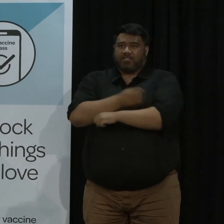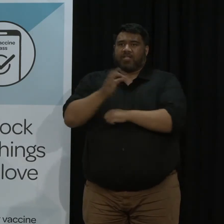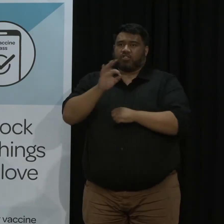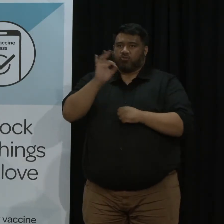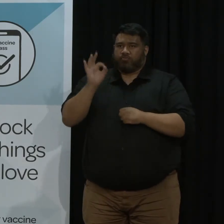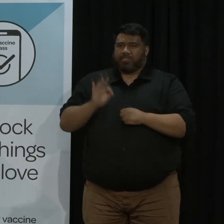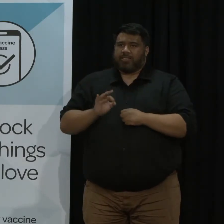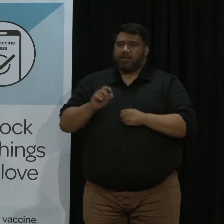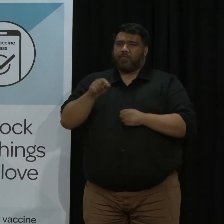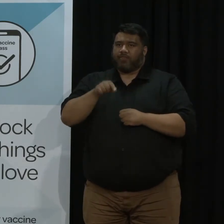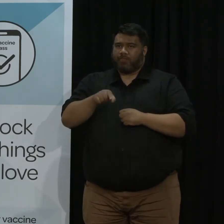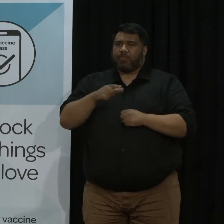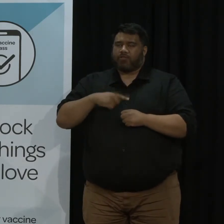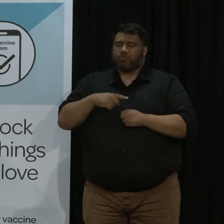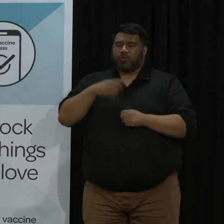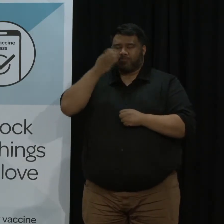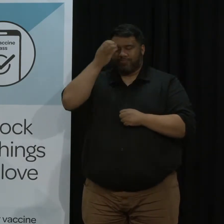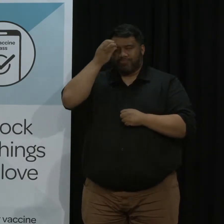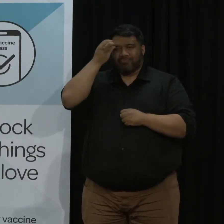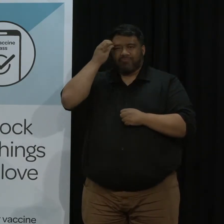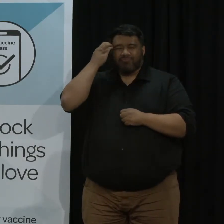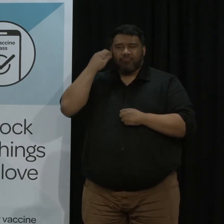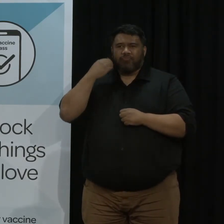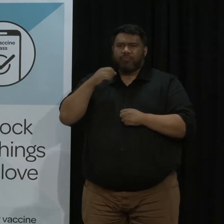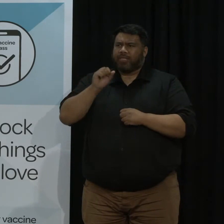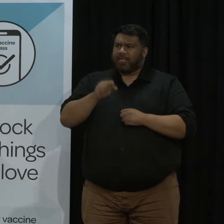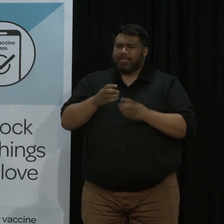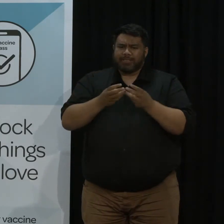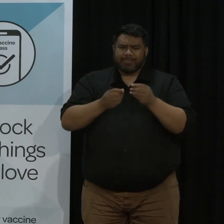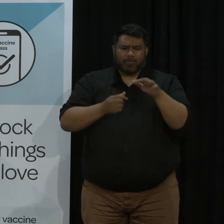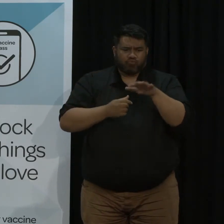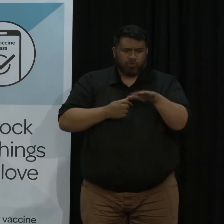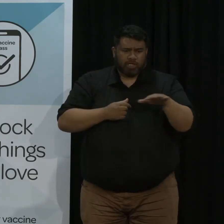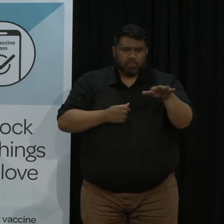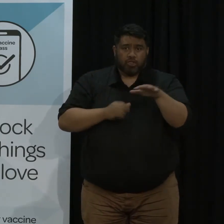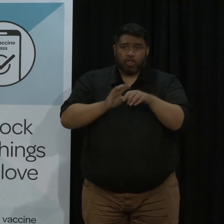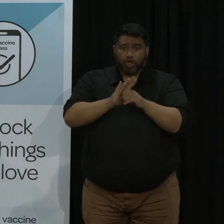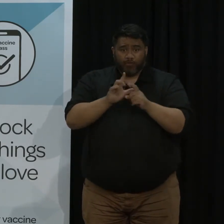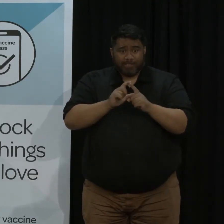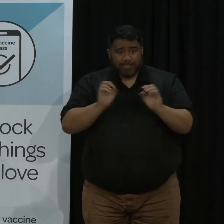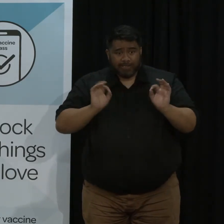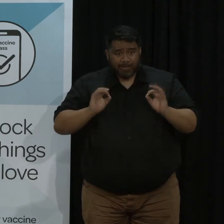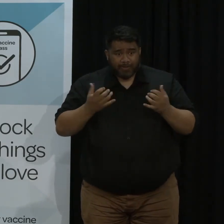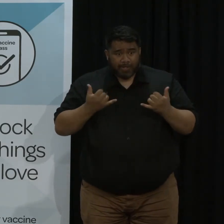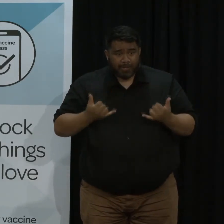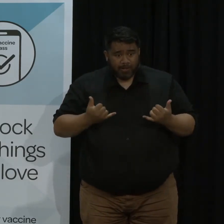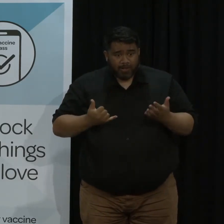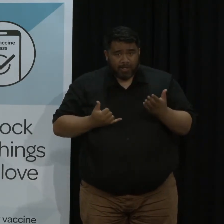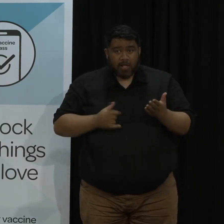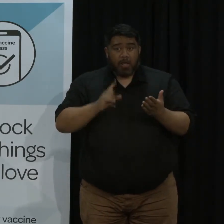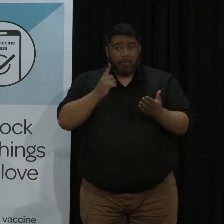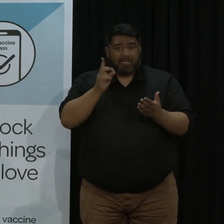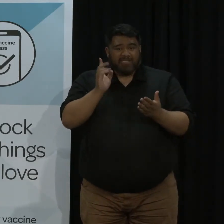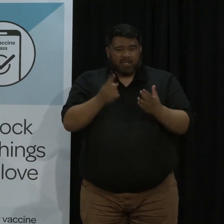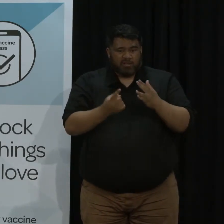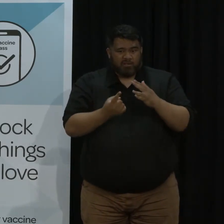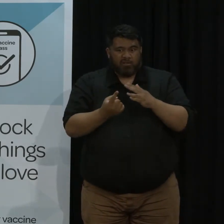that one of the central decision-making factors for us would be vaccination rates. Because as you can see, yes,